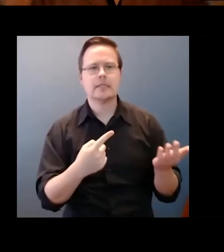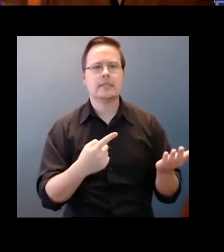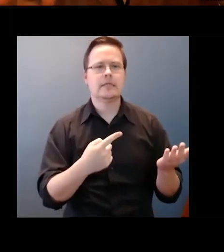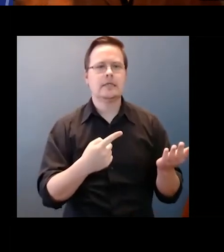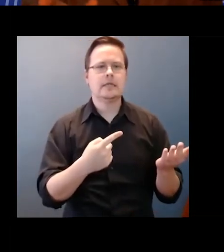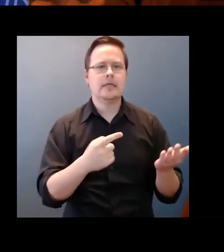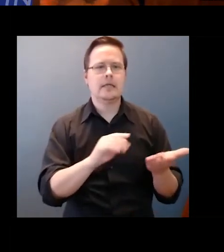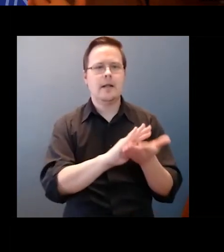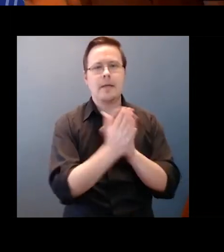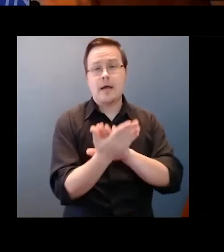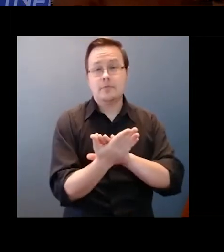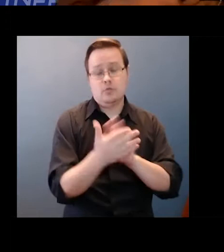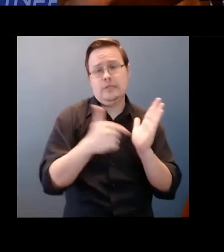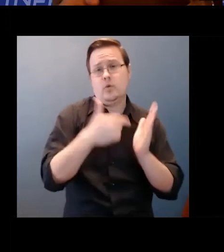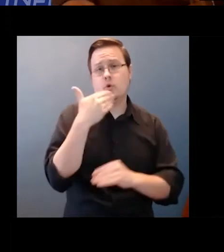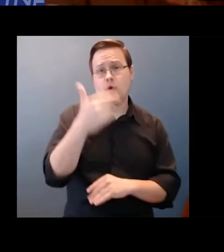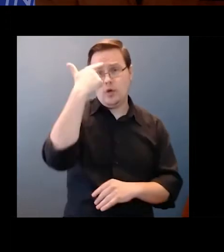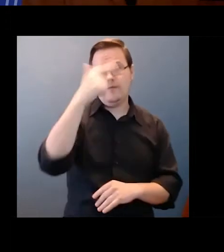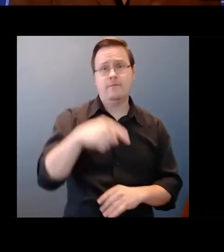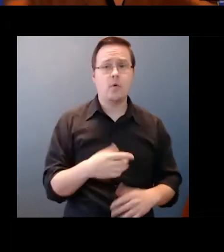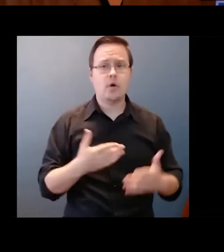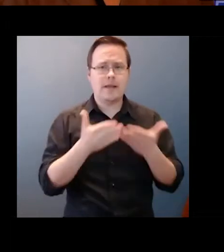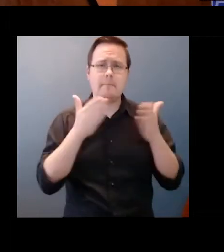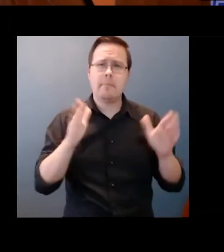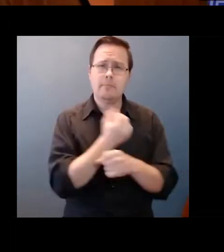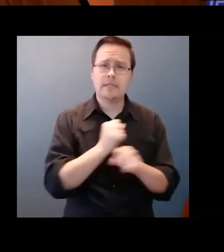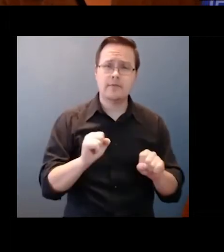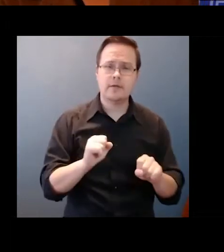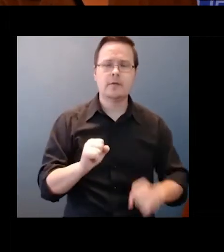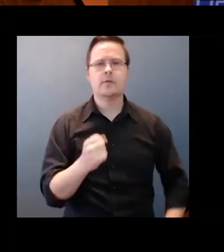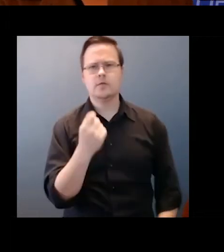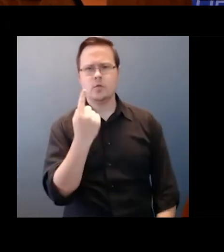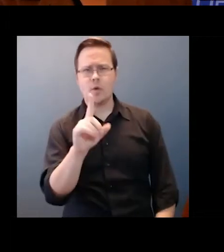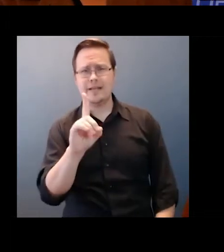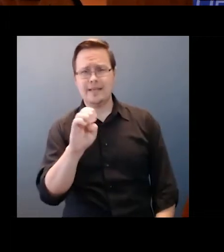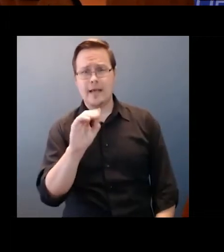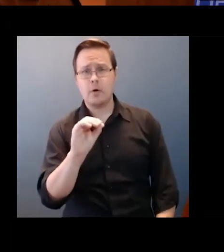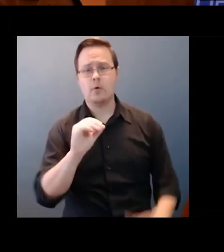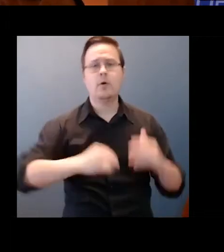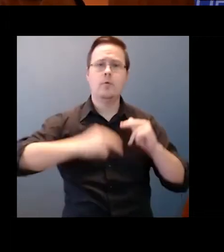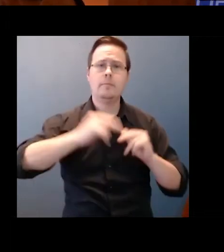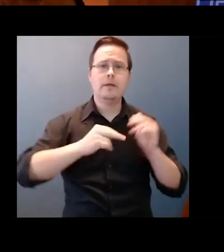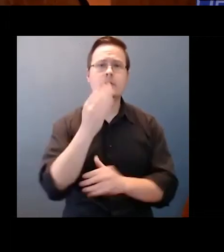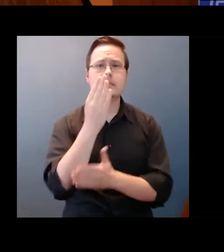are good for public safety. And so we ended up, one of the demos we ended up building was called someone walks home alone at night,